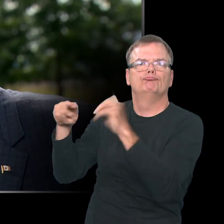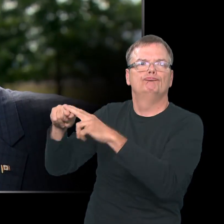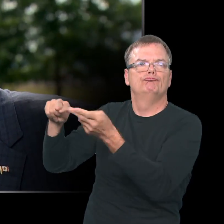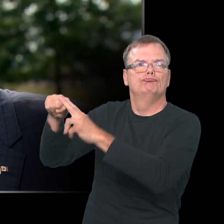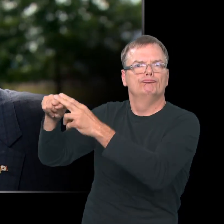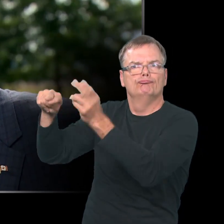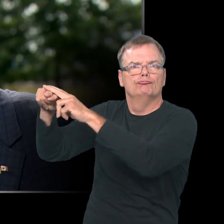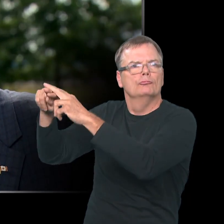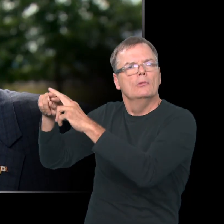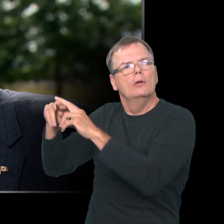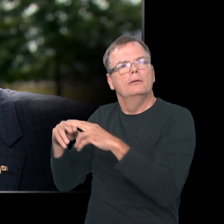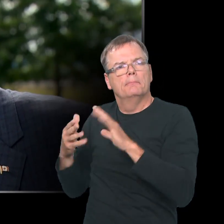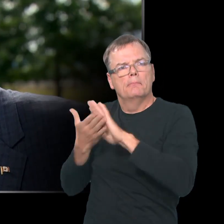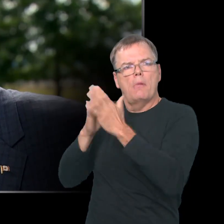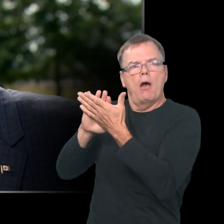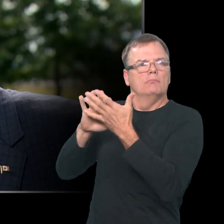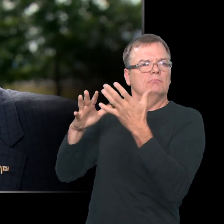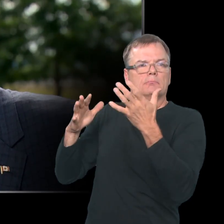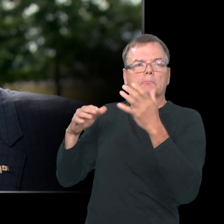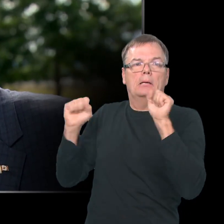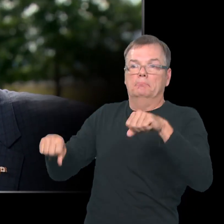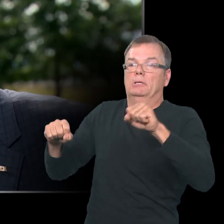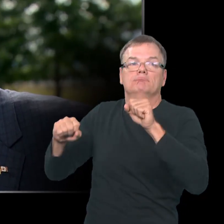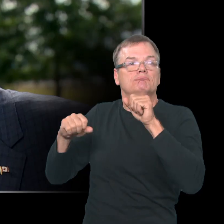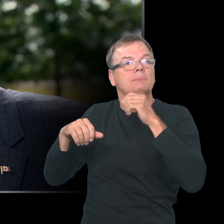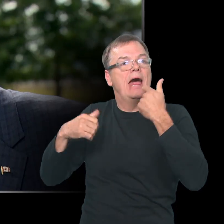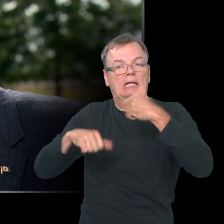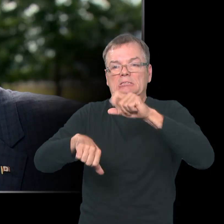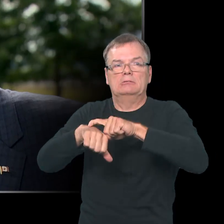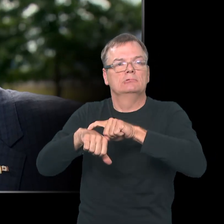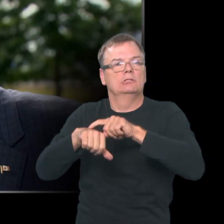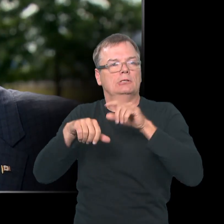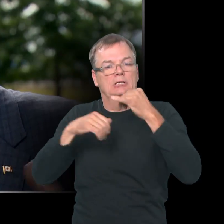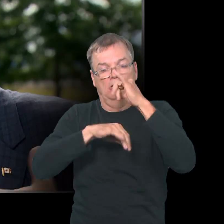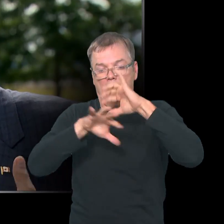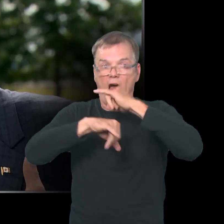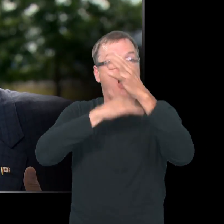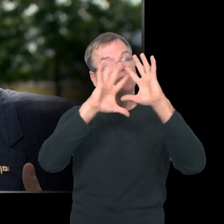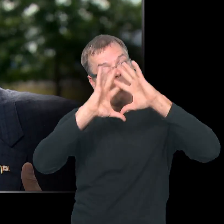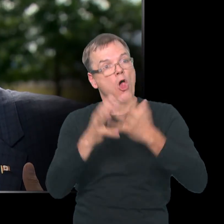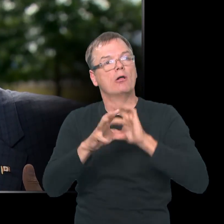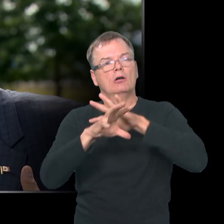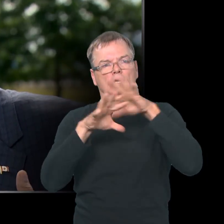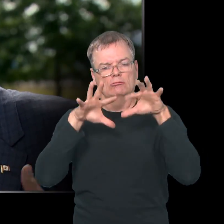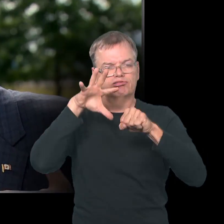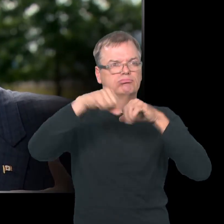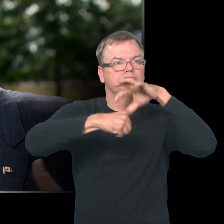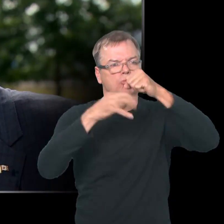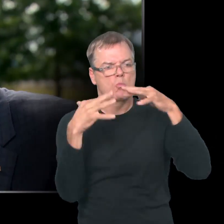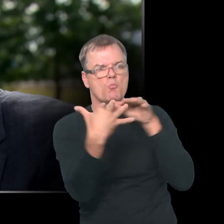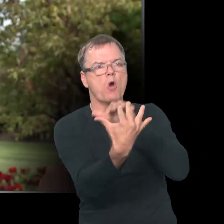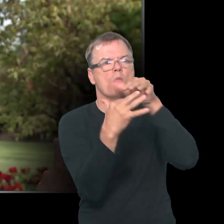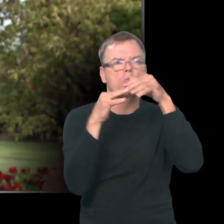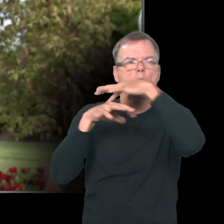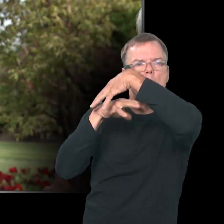a year ago, and use this as a staging area for international terrorist attacks against the world,